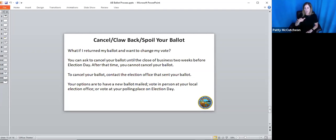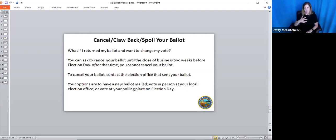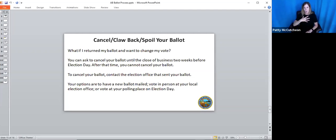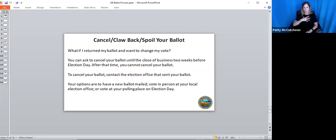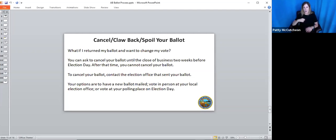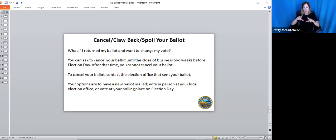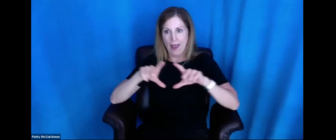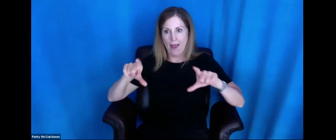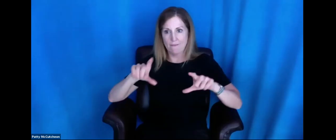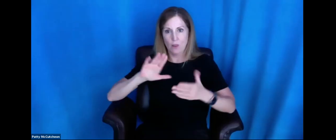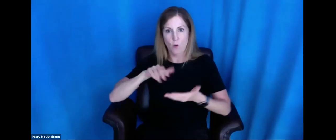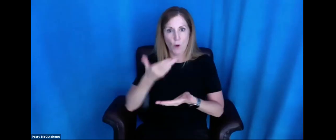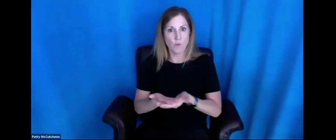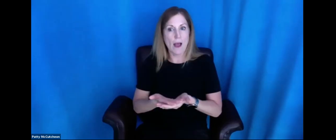up at the county?